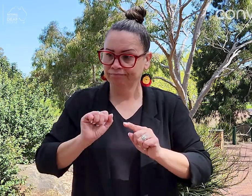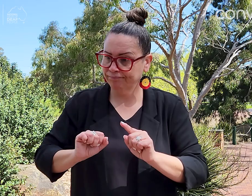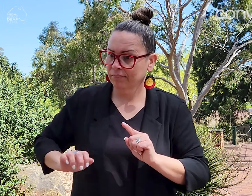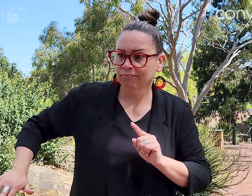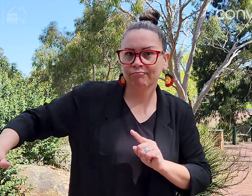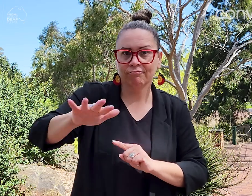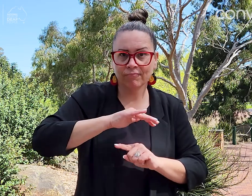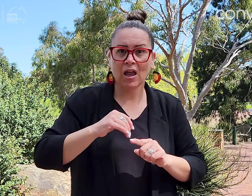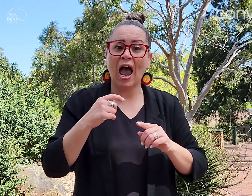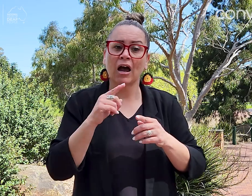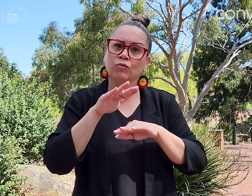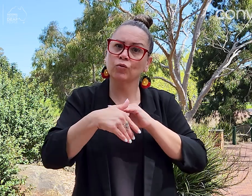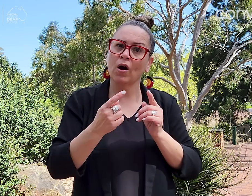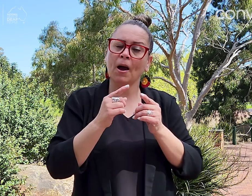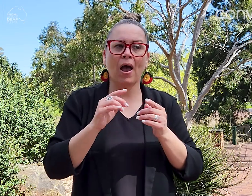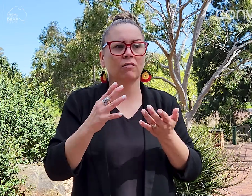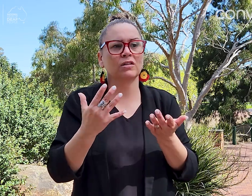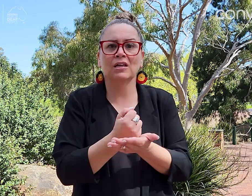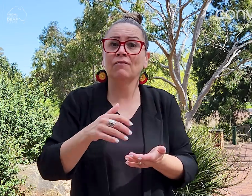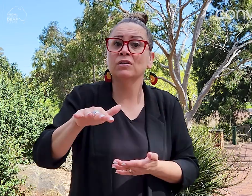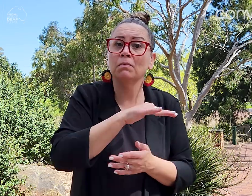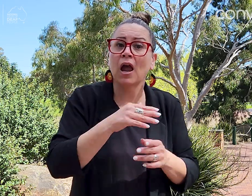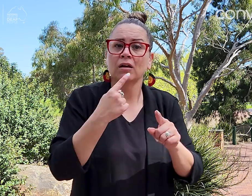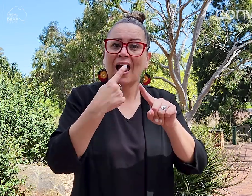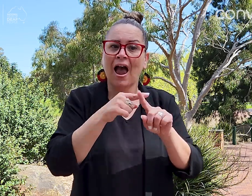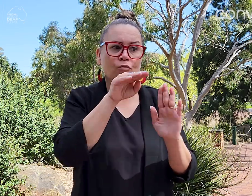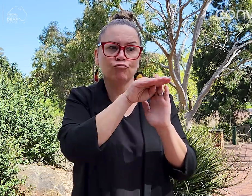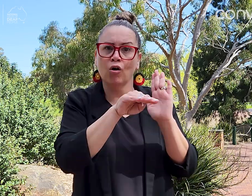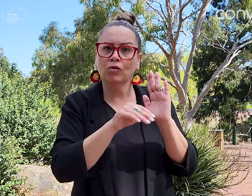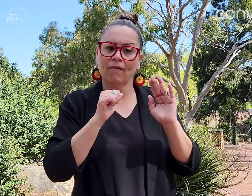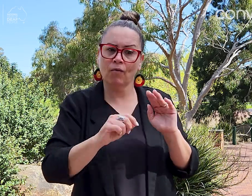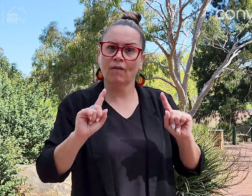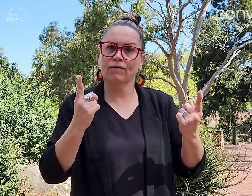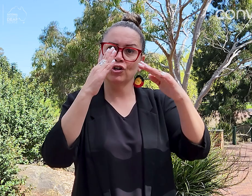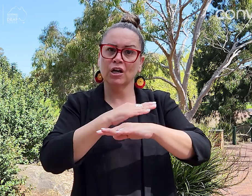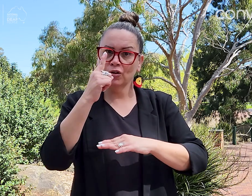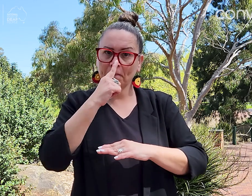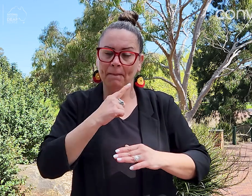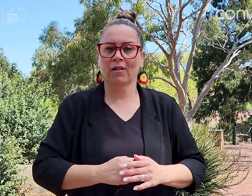talking about safe spaces and the rules of First Nations people.